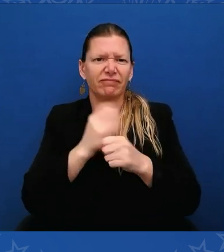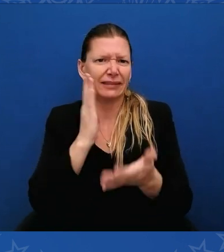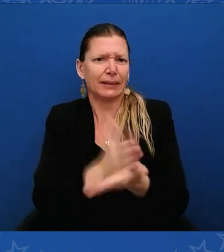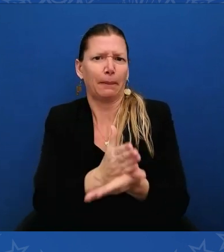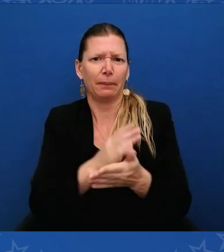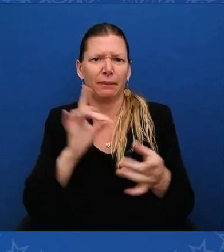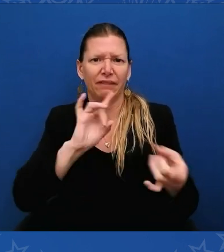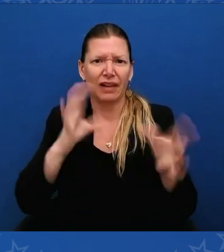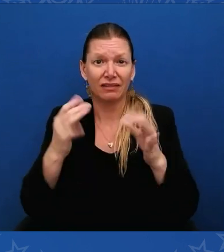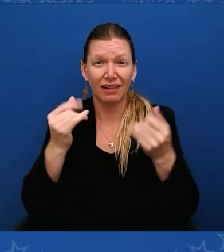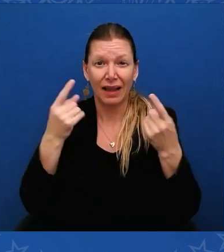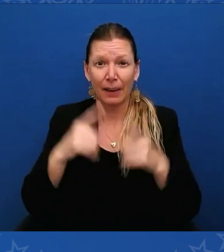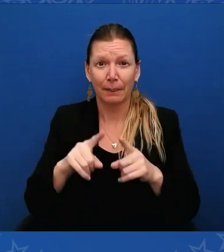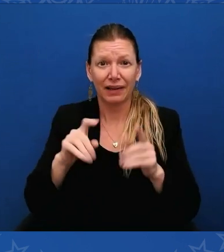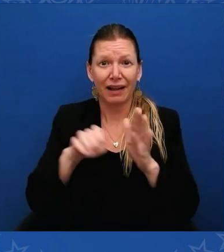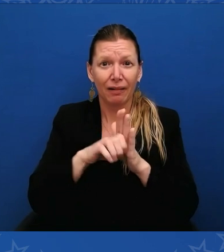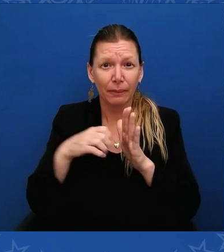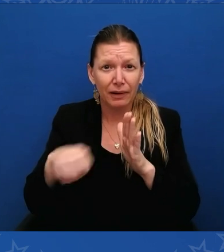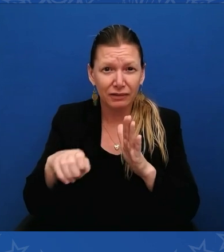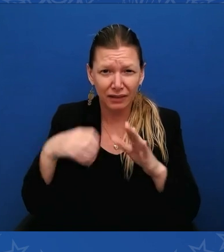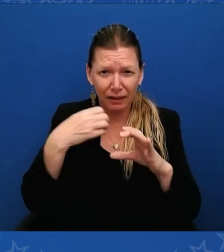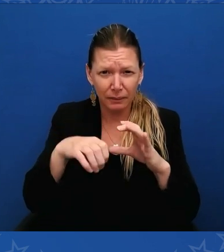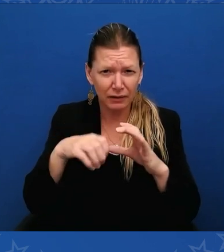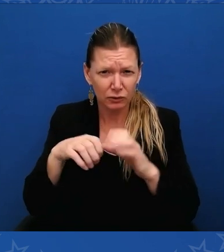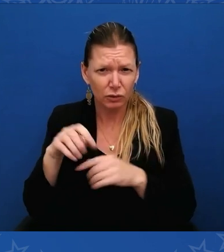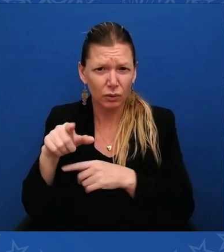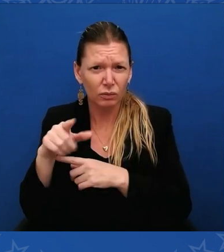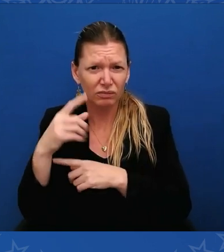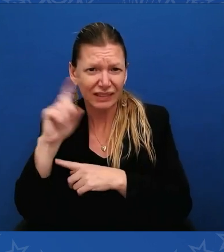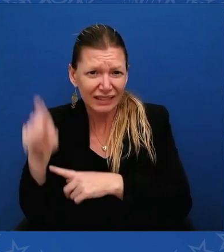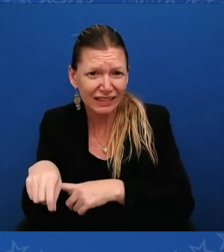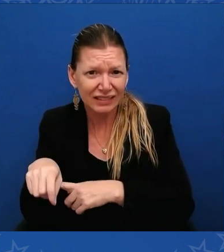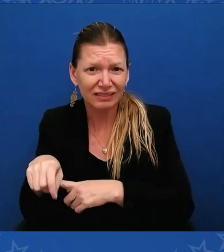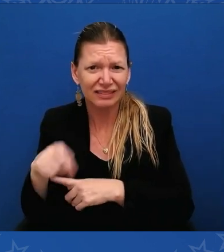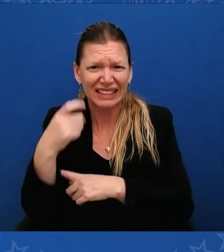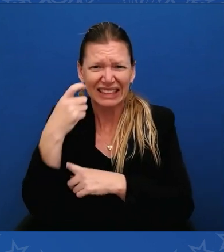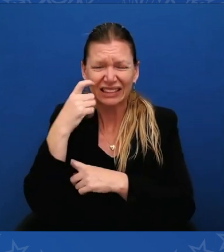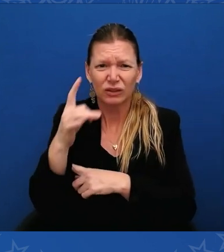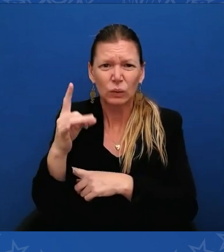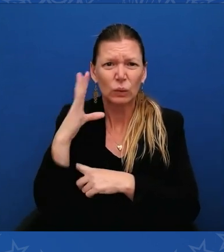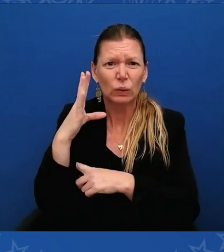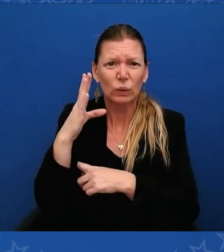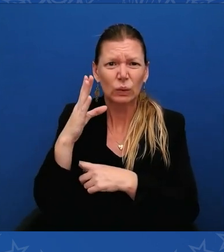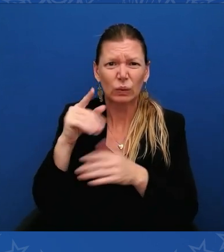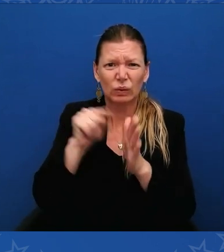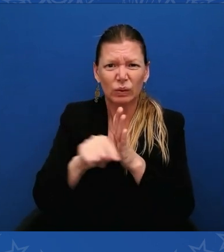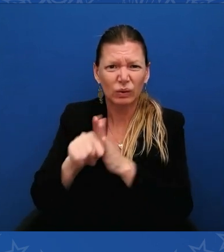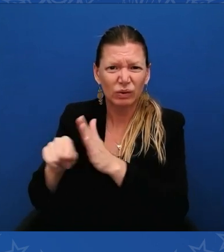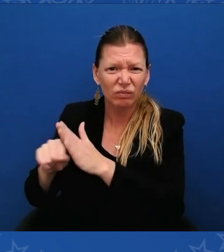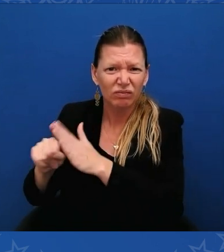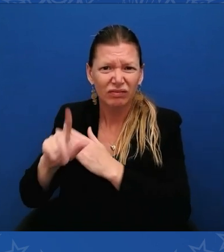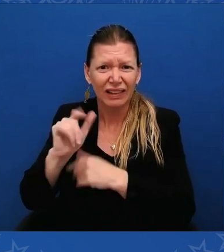We have to stand against the violence in Uvalde, Texas. I spent a lot of time down there afterwards.